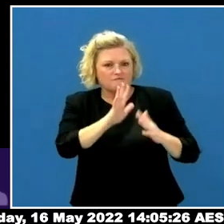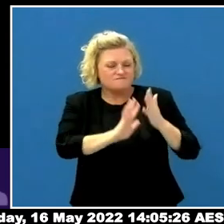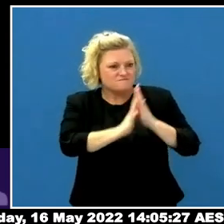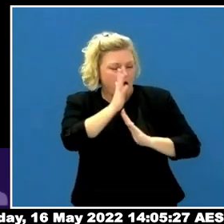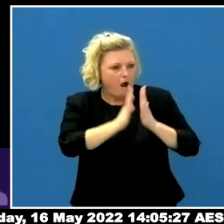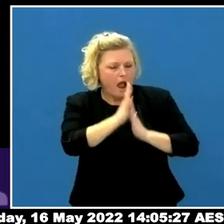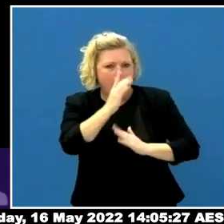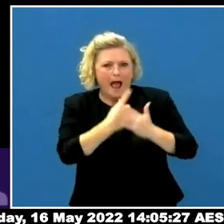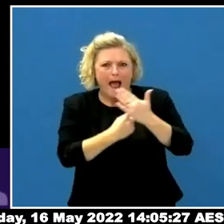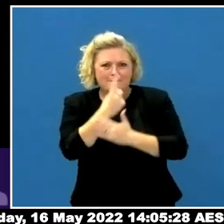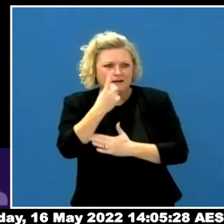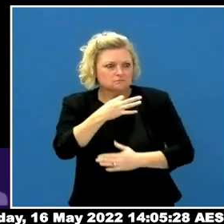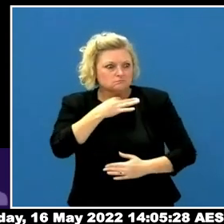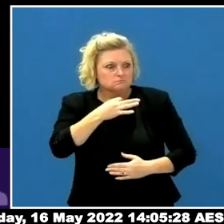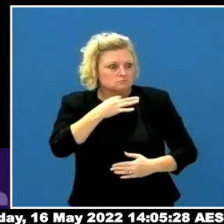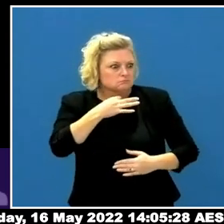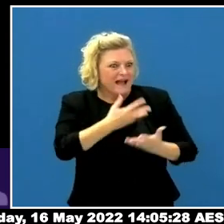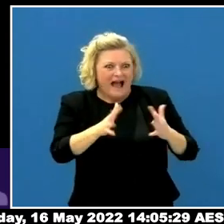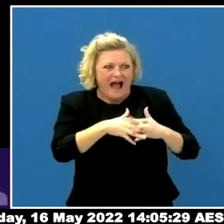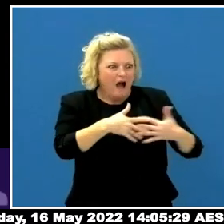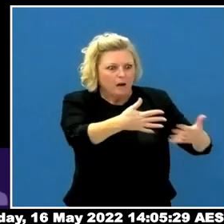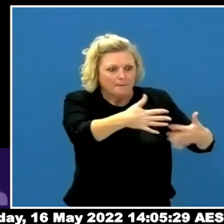their wheelchairs and to safety?